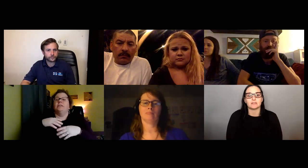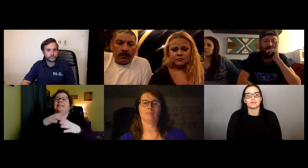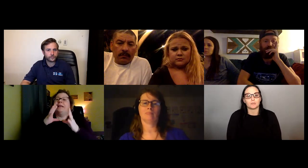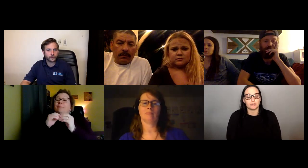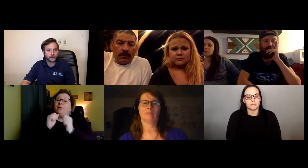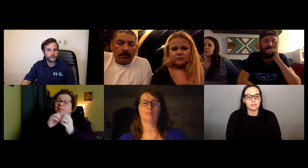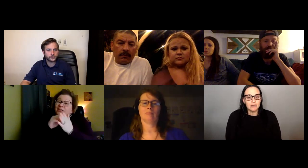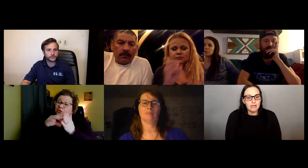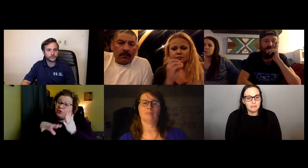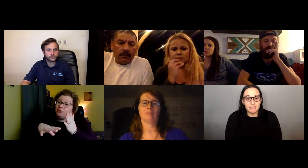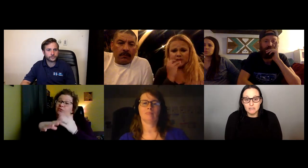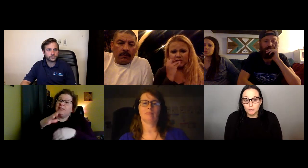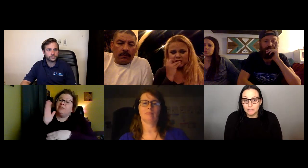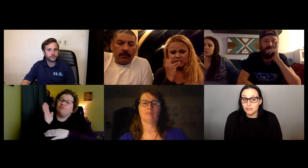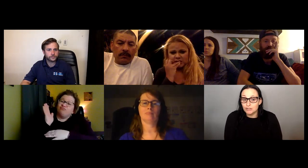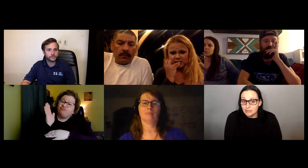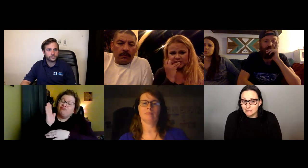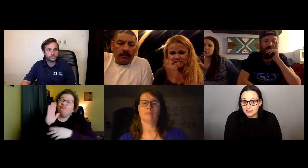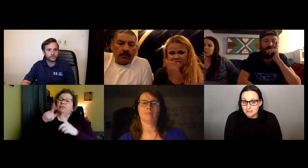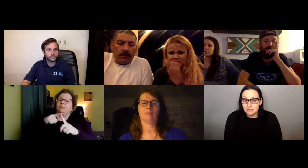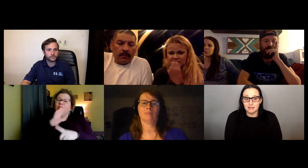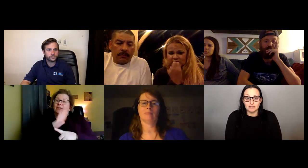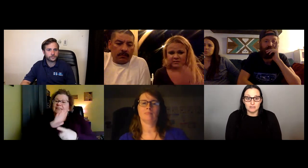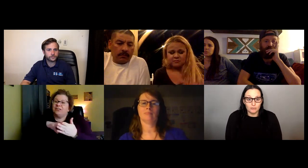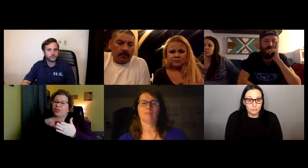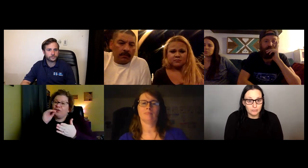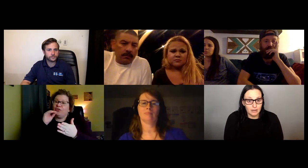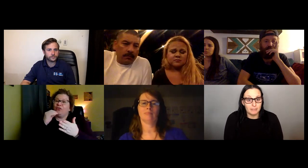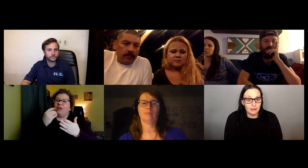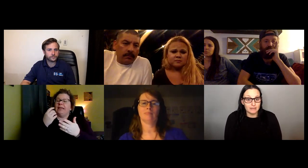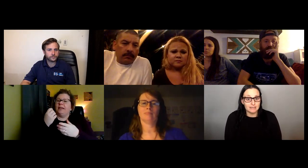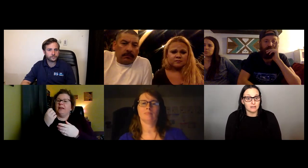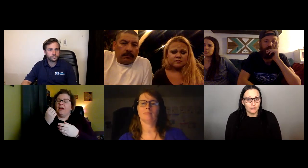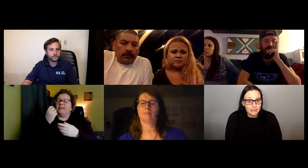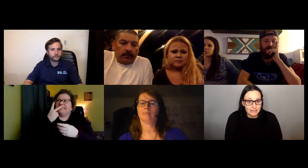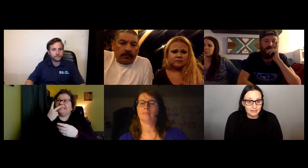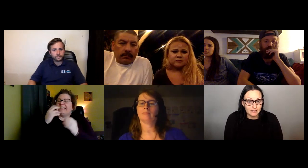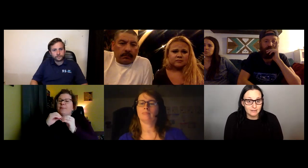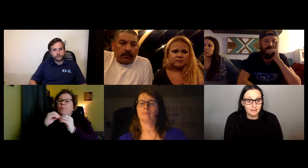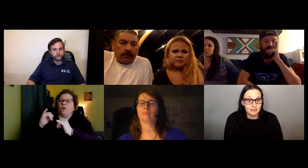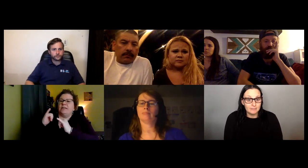interpreters meetings with the students